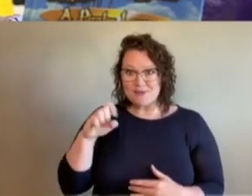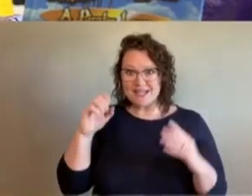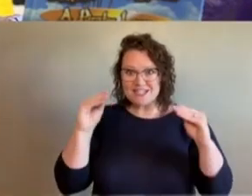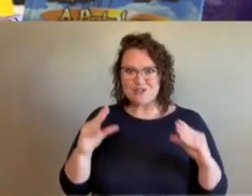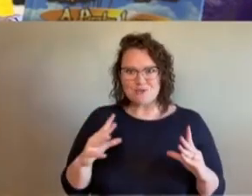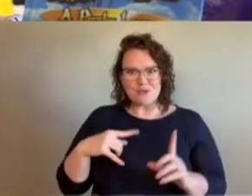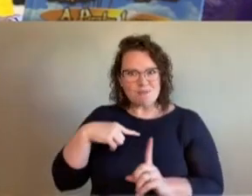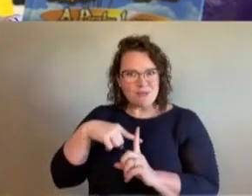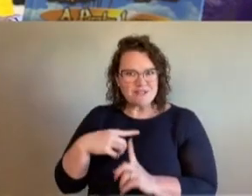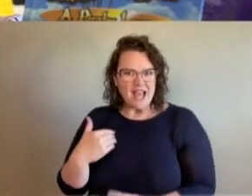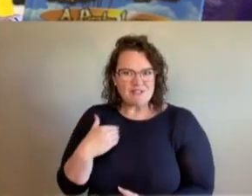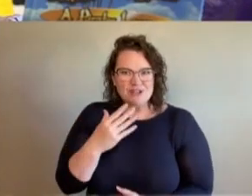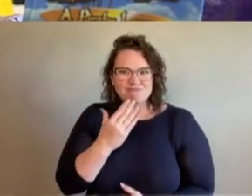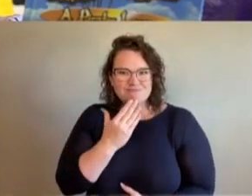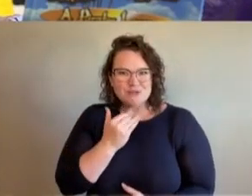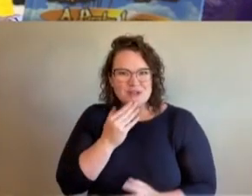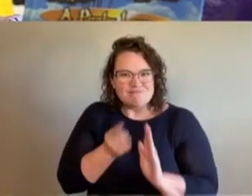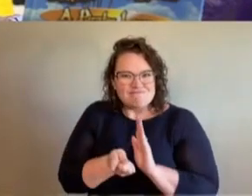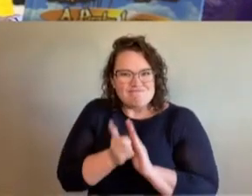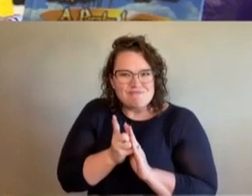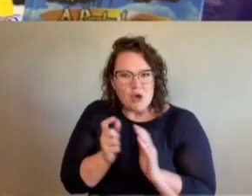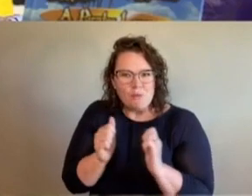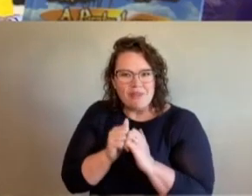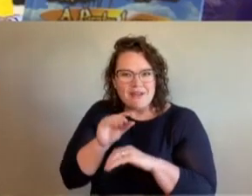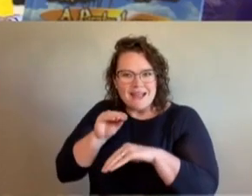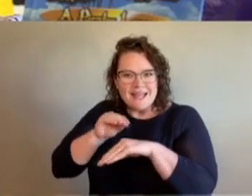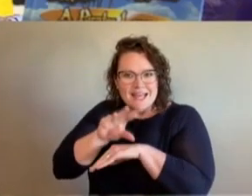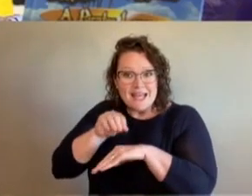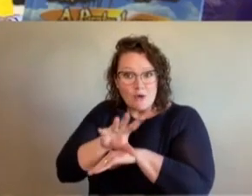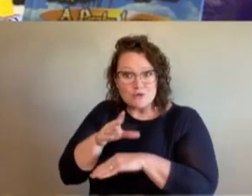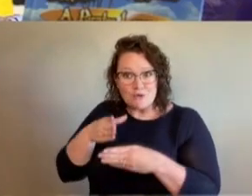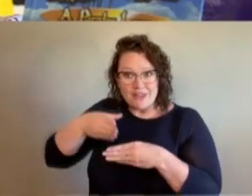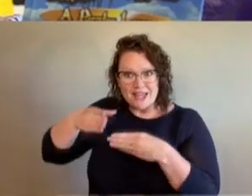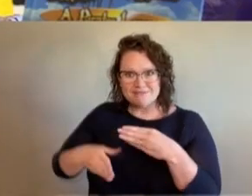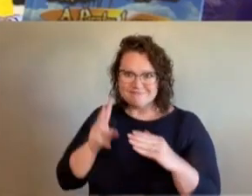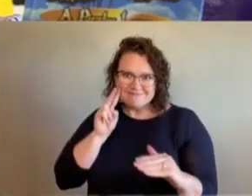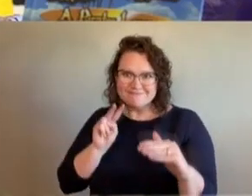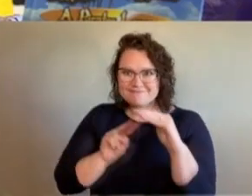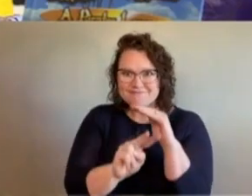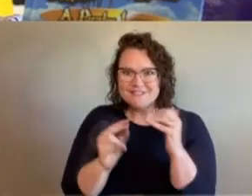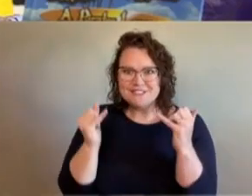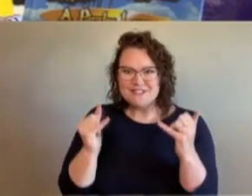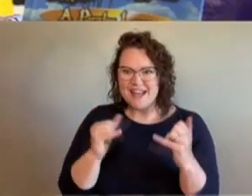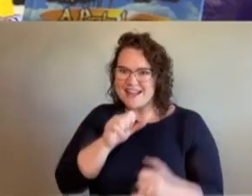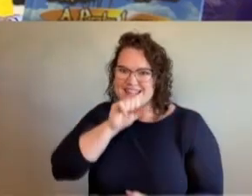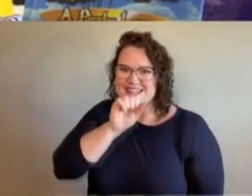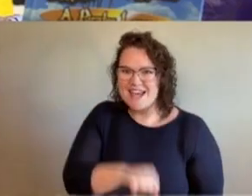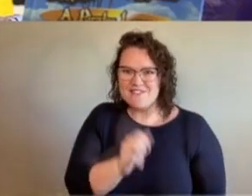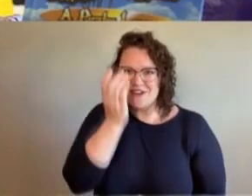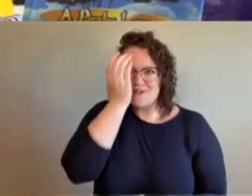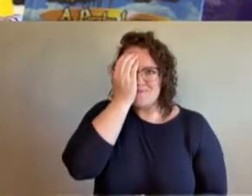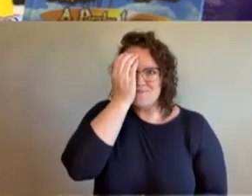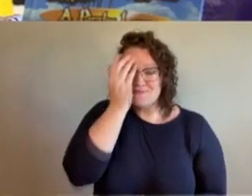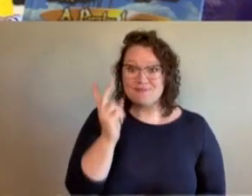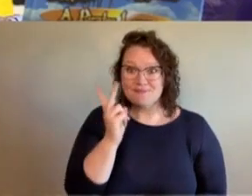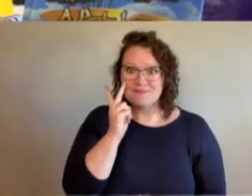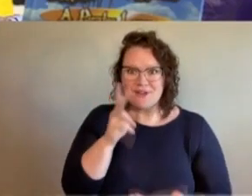This afternoon, we are looking at a wiggle break with one of our PE teachers from Pitt County. We have a sweet minute at the end where we can check in with